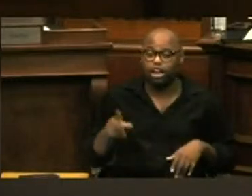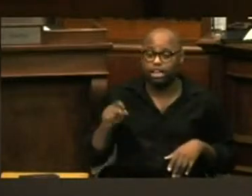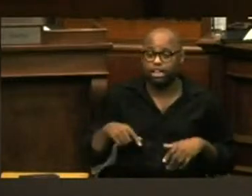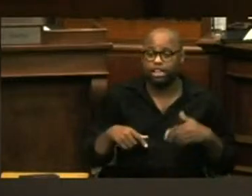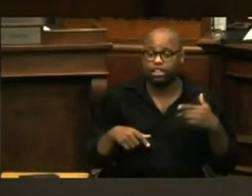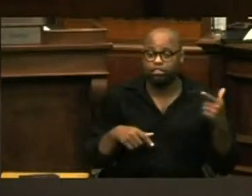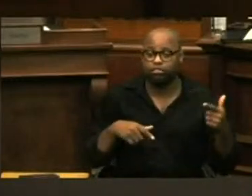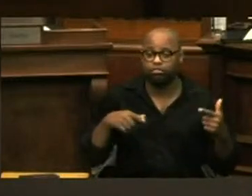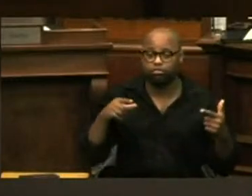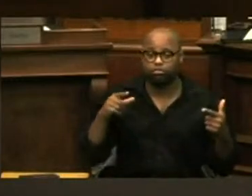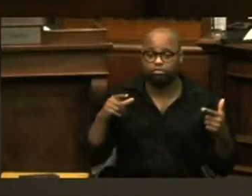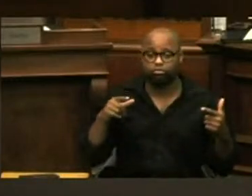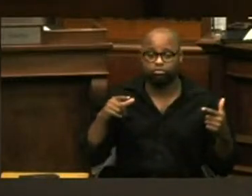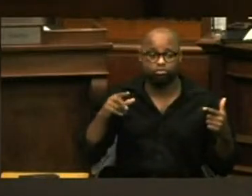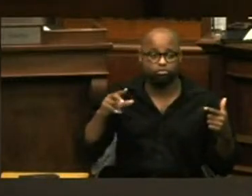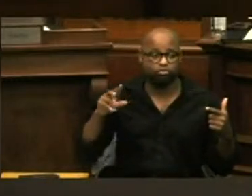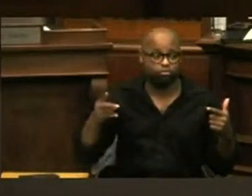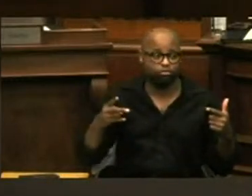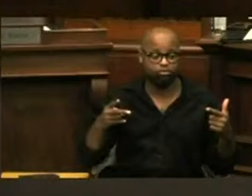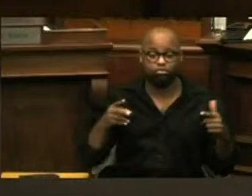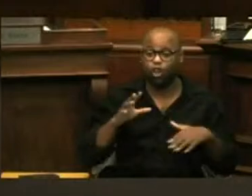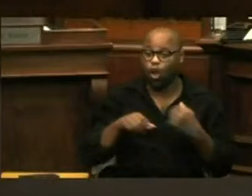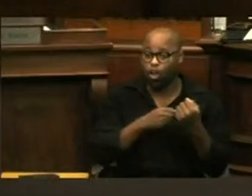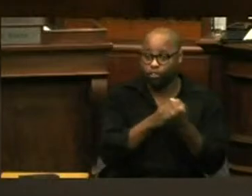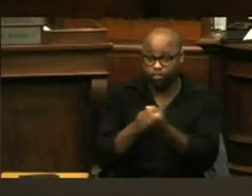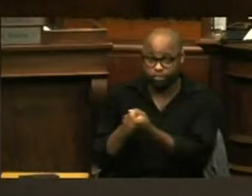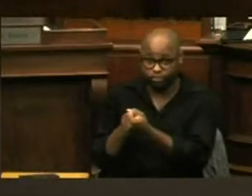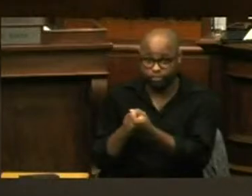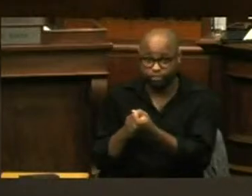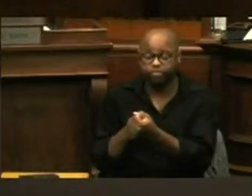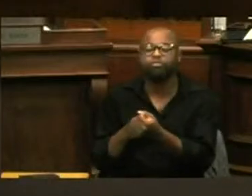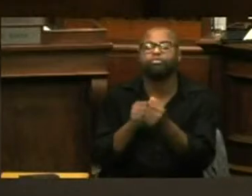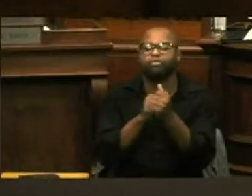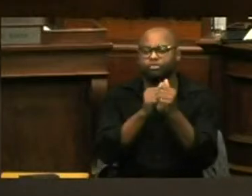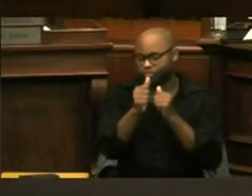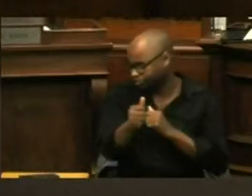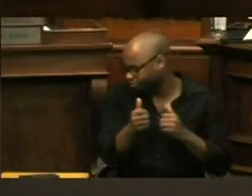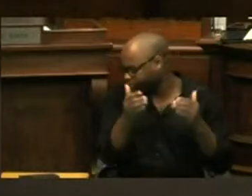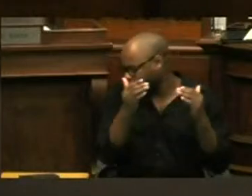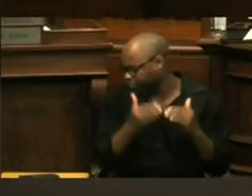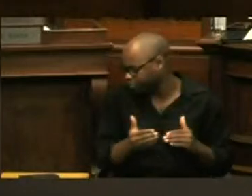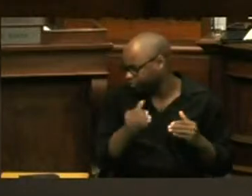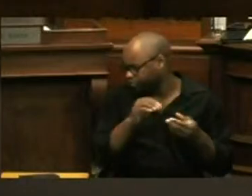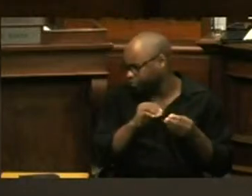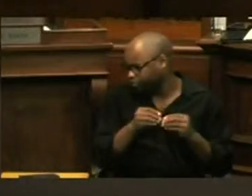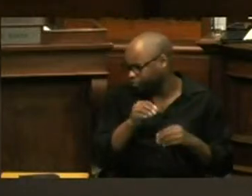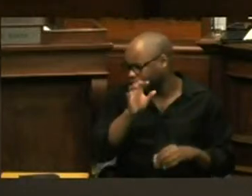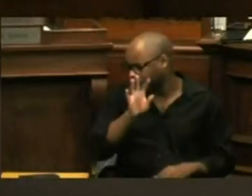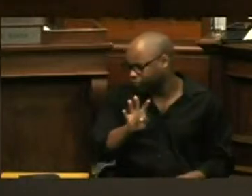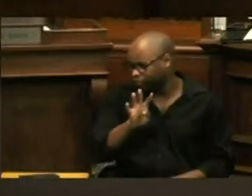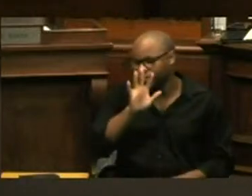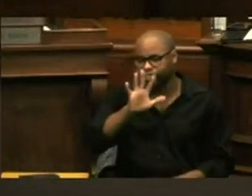questions, comments or concerns? I need a motion and a second.